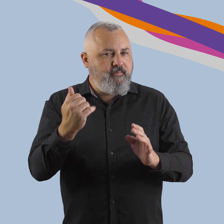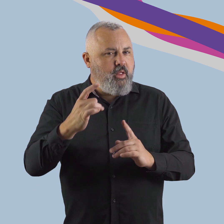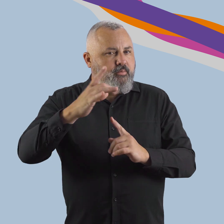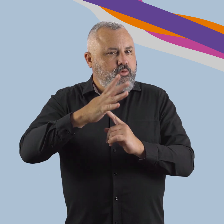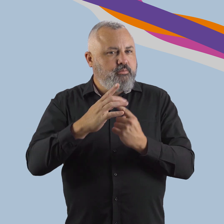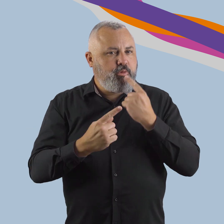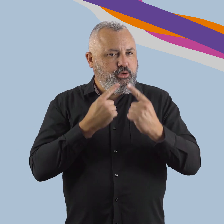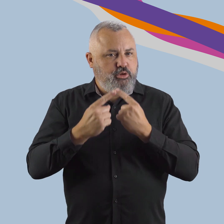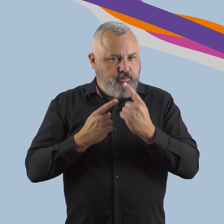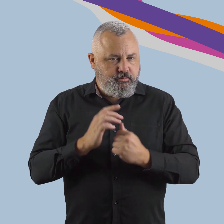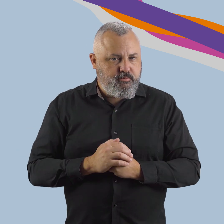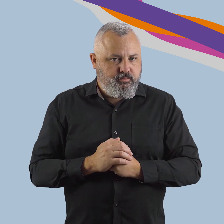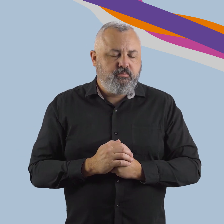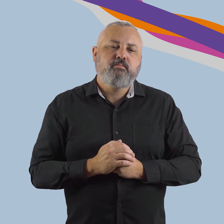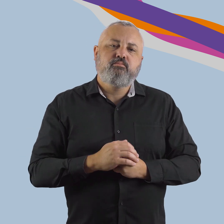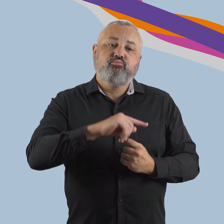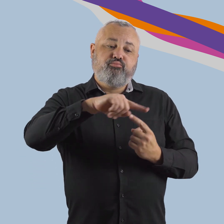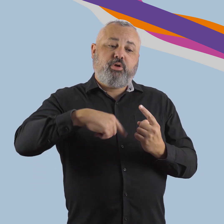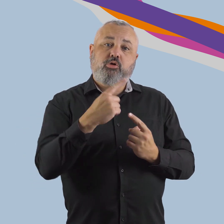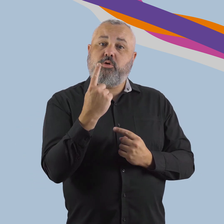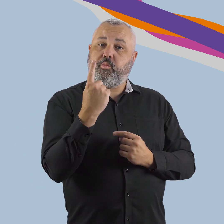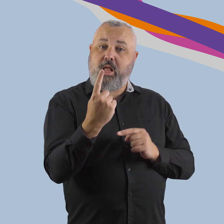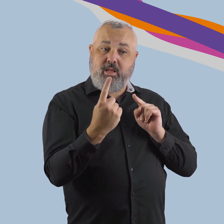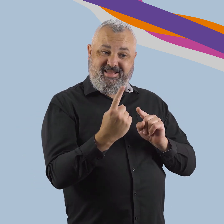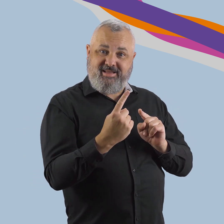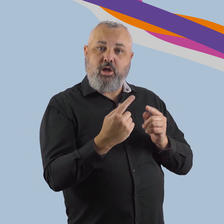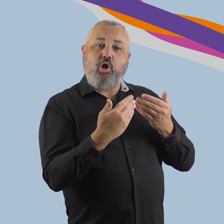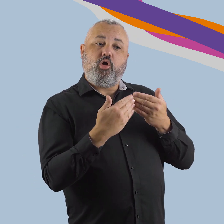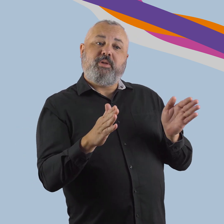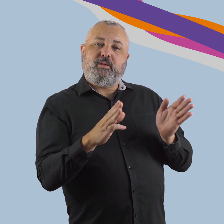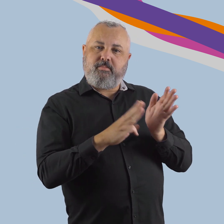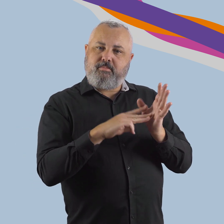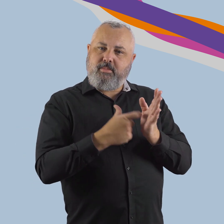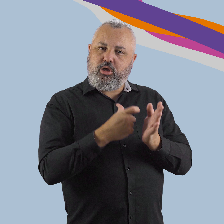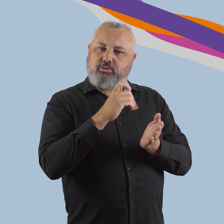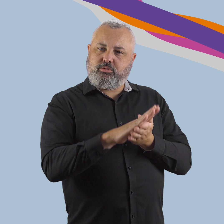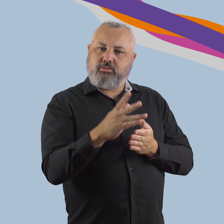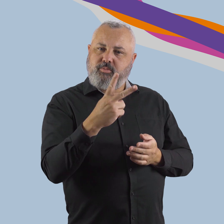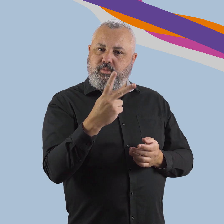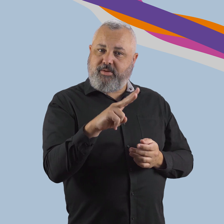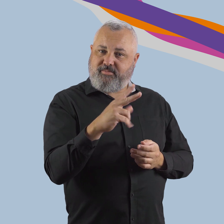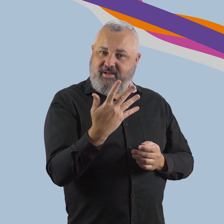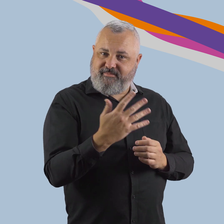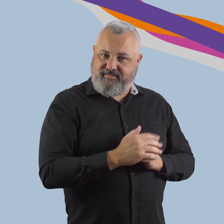Key information: Grant Round 1 – Opens March 2025